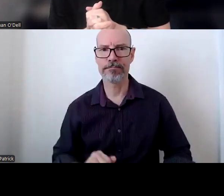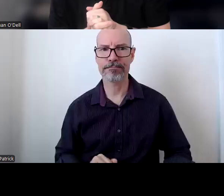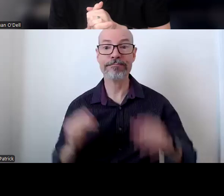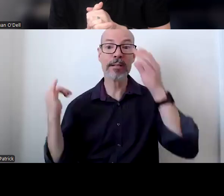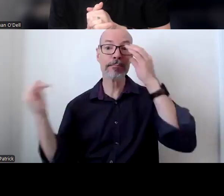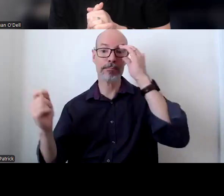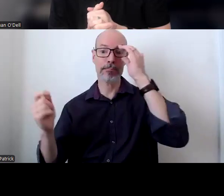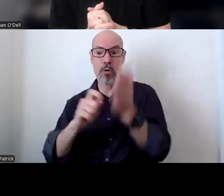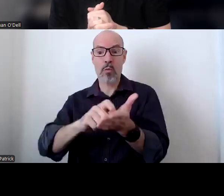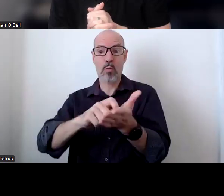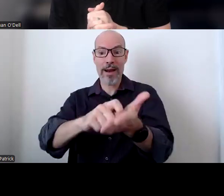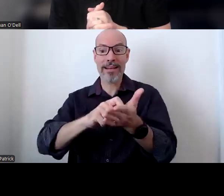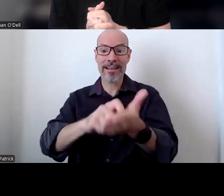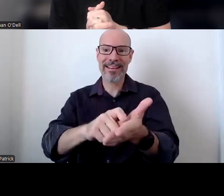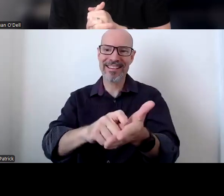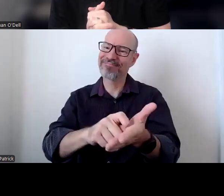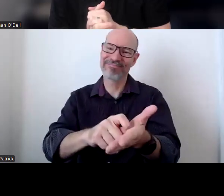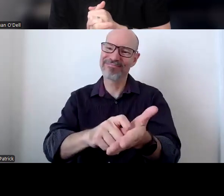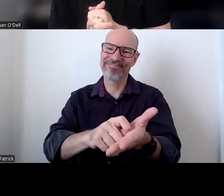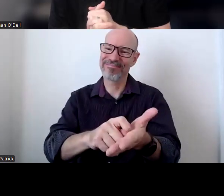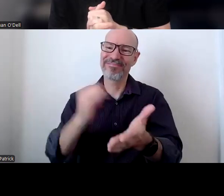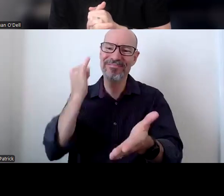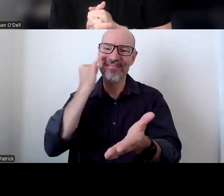Writing back and forth does not work for somebody whose first